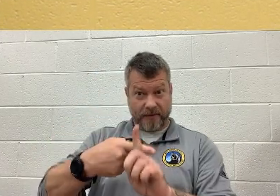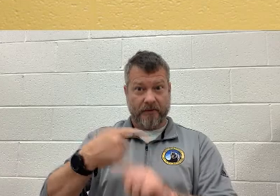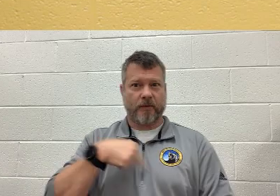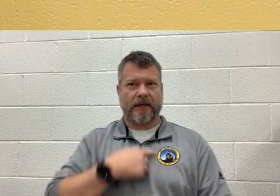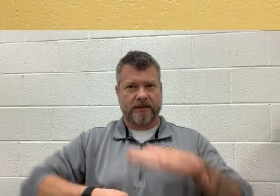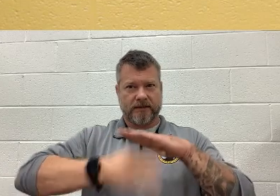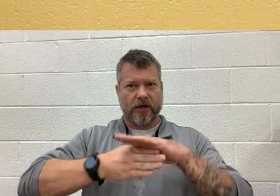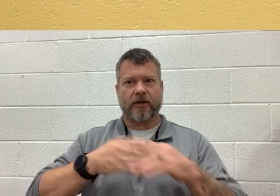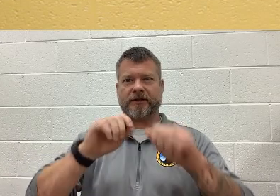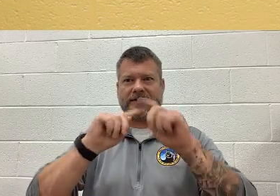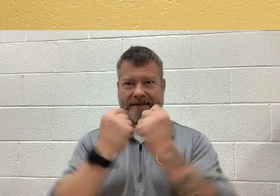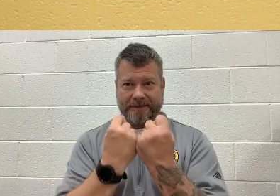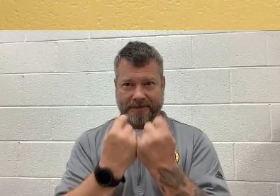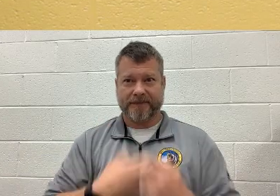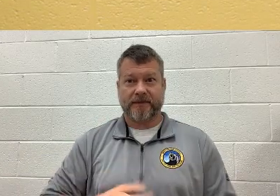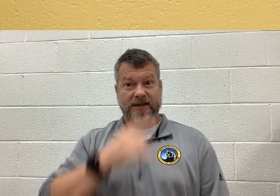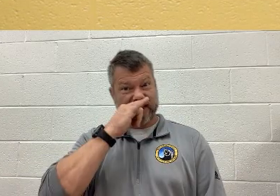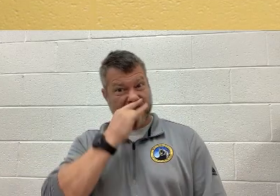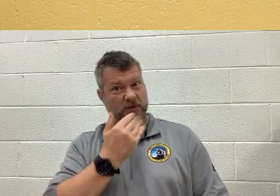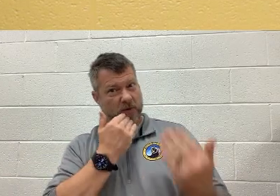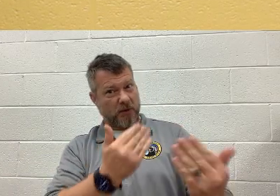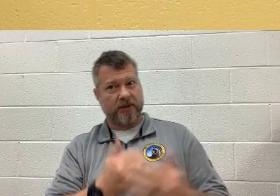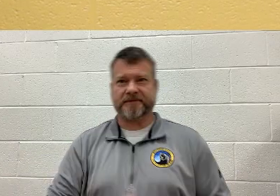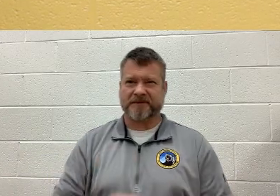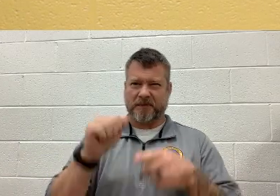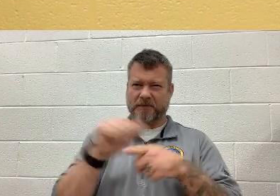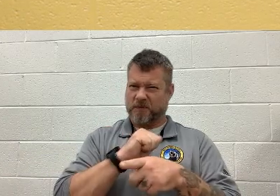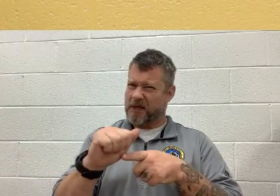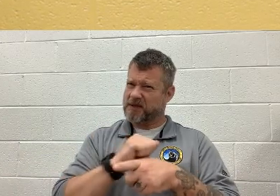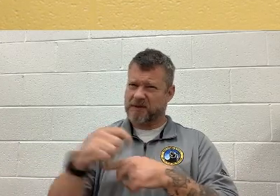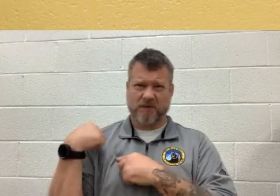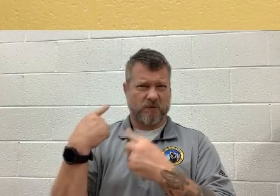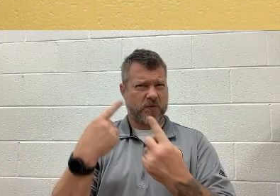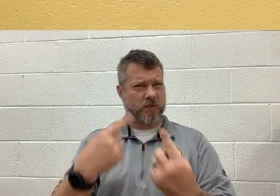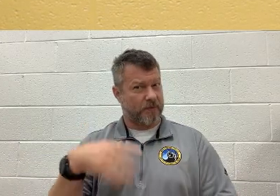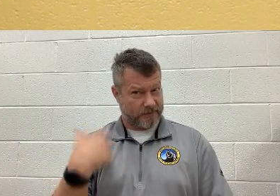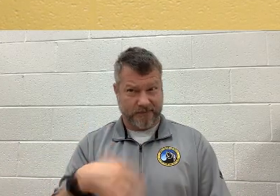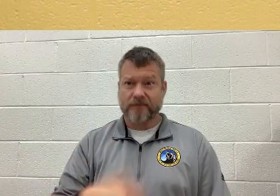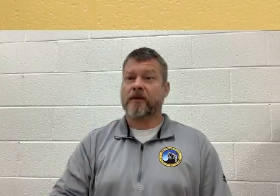now and they're getting ready for their first game. The first game is on September 11th and